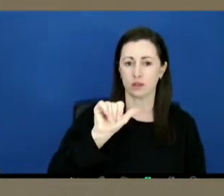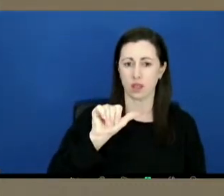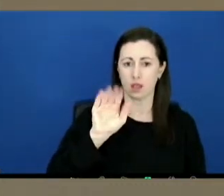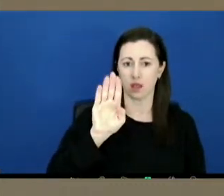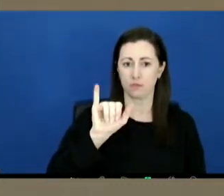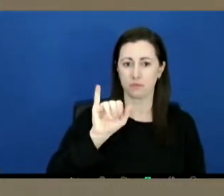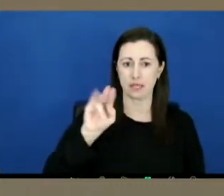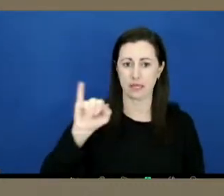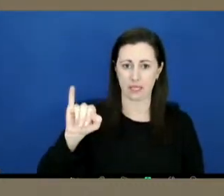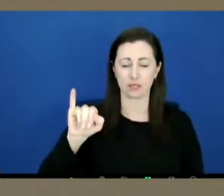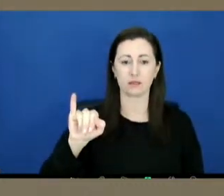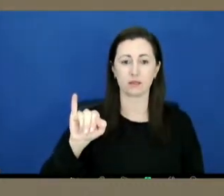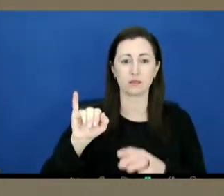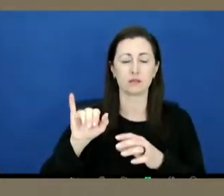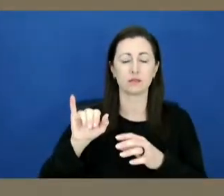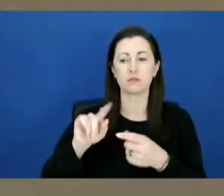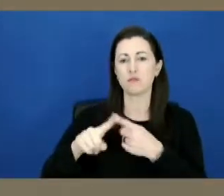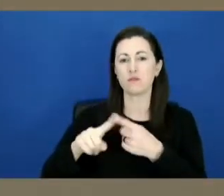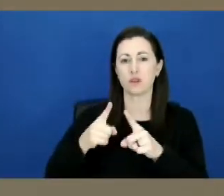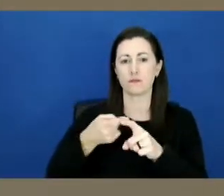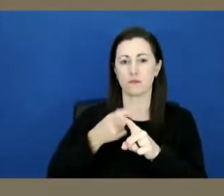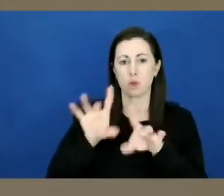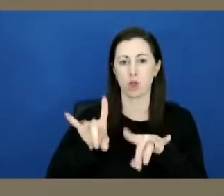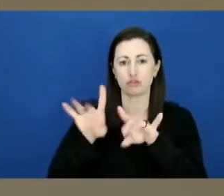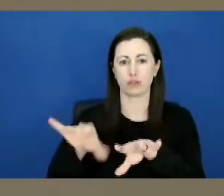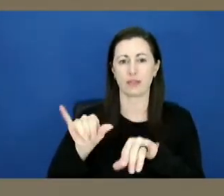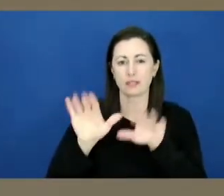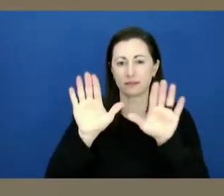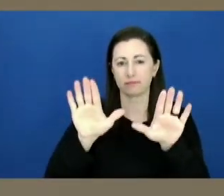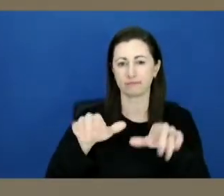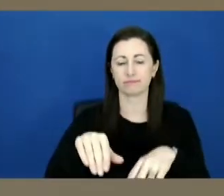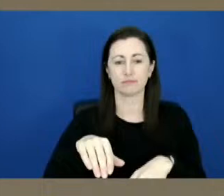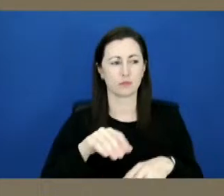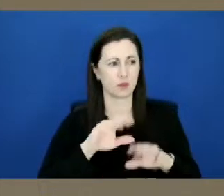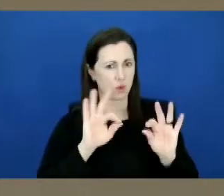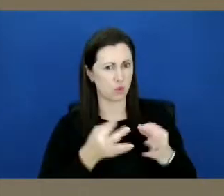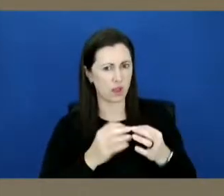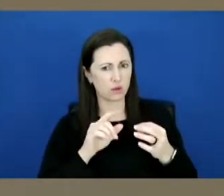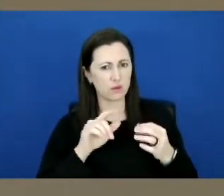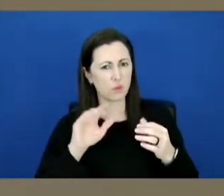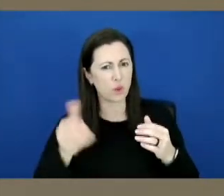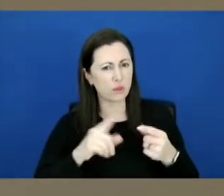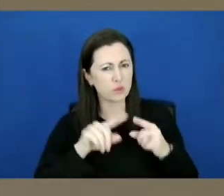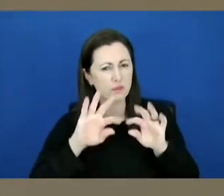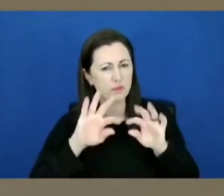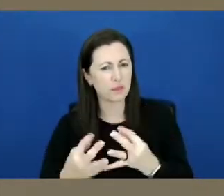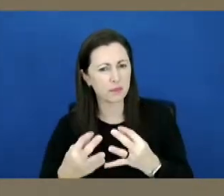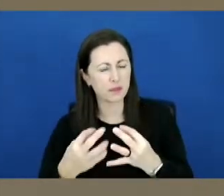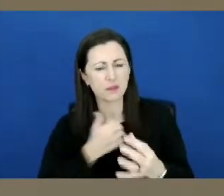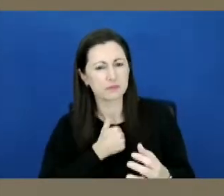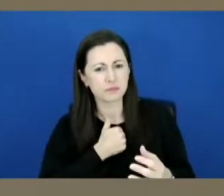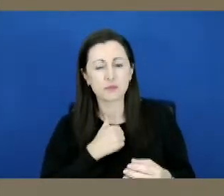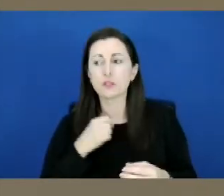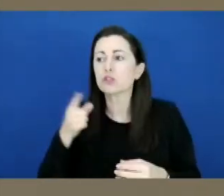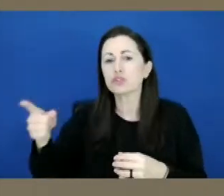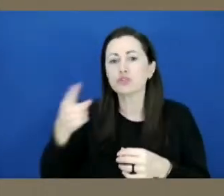S. RODRIGUEZ-MCDOWELL: JONATHON AMARI. WELCOME TO OUR FRIEND